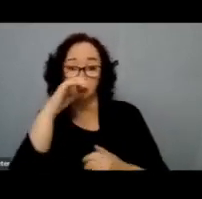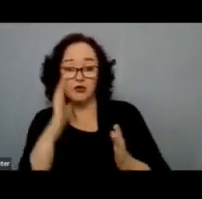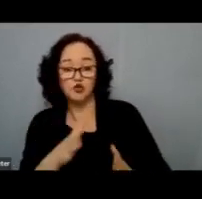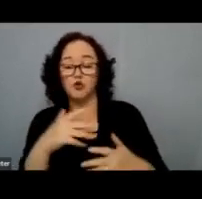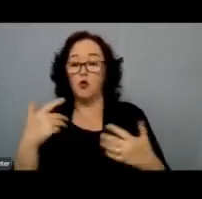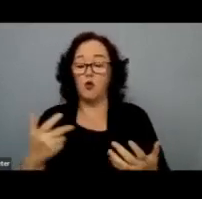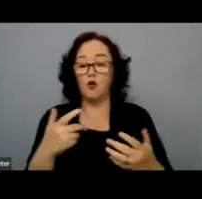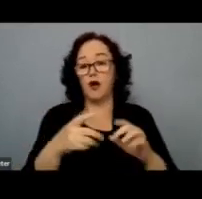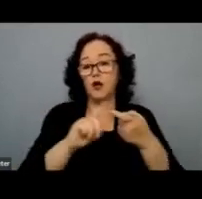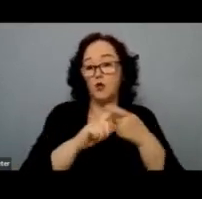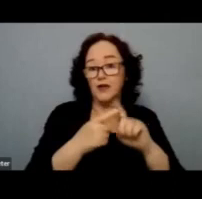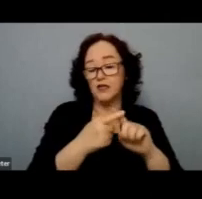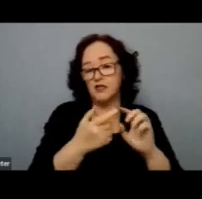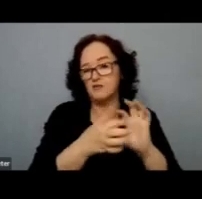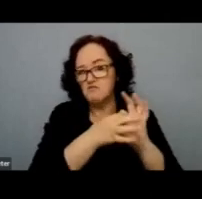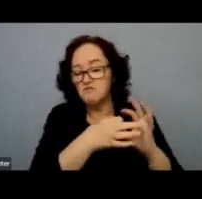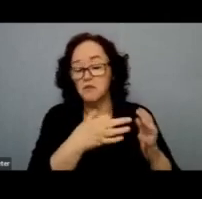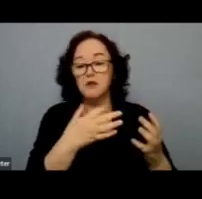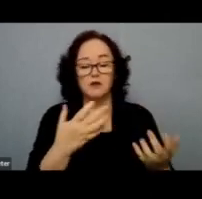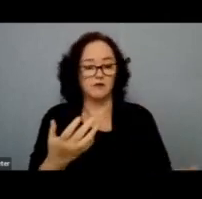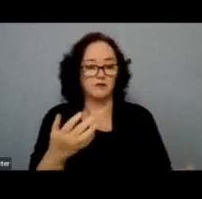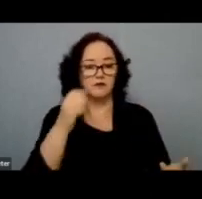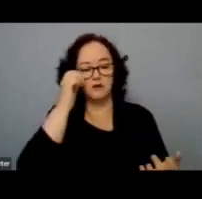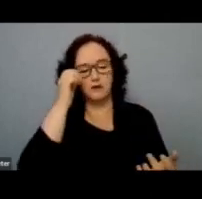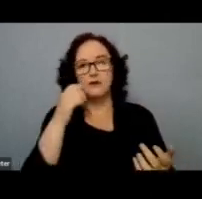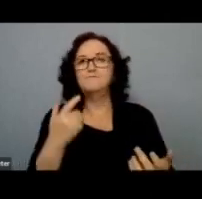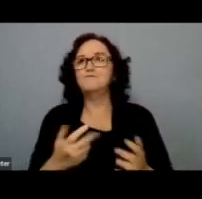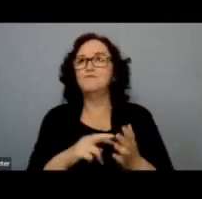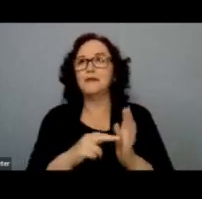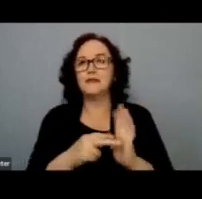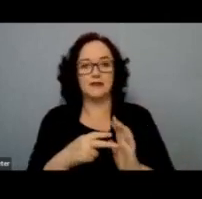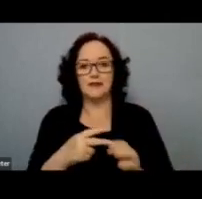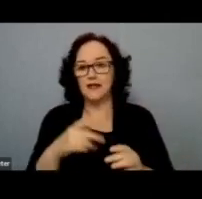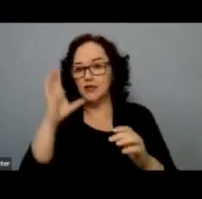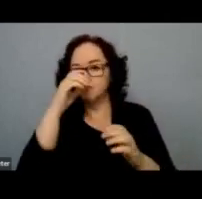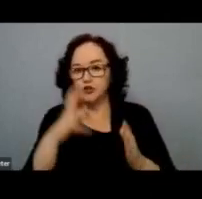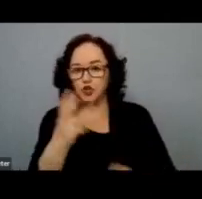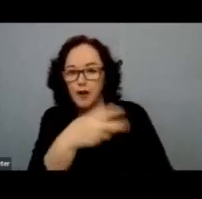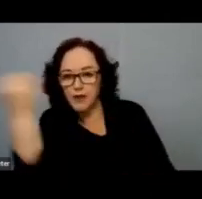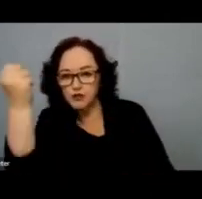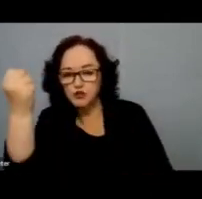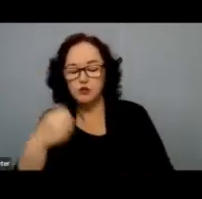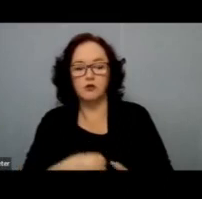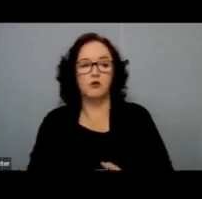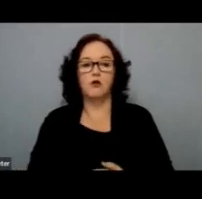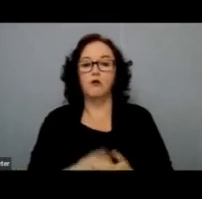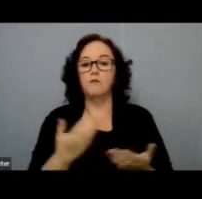enforcement. So something like a stranger abduction or a child being abused in a childcare